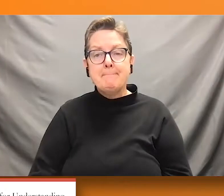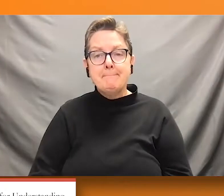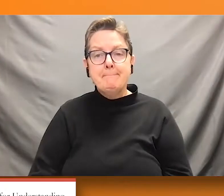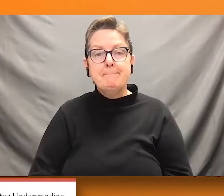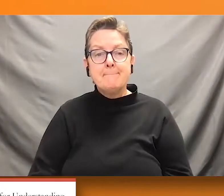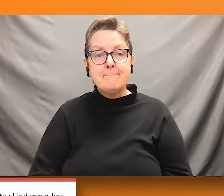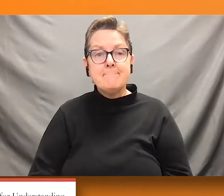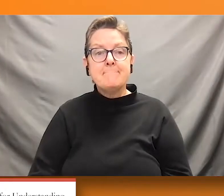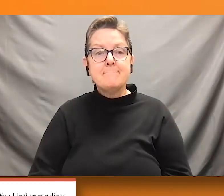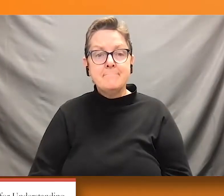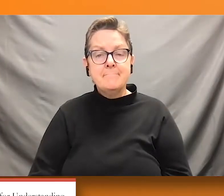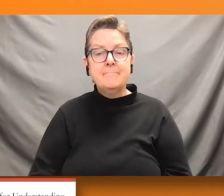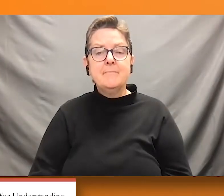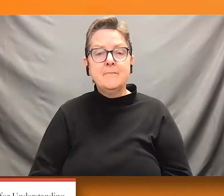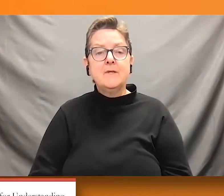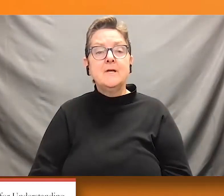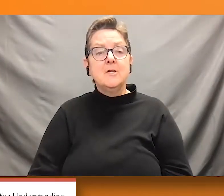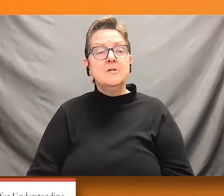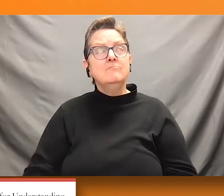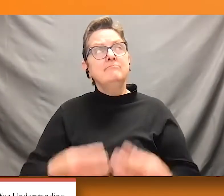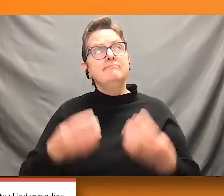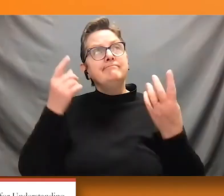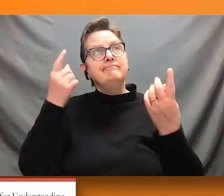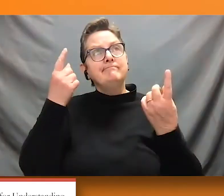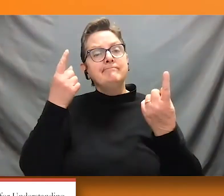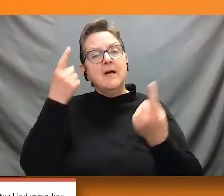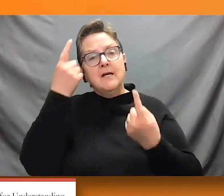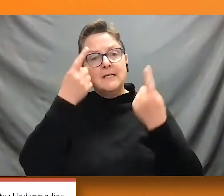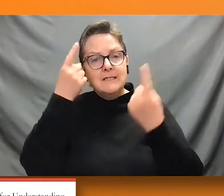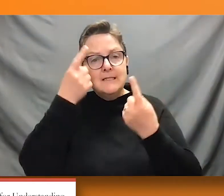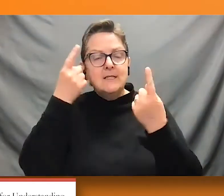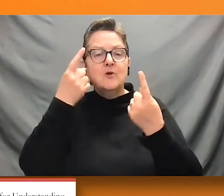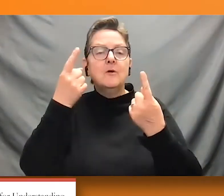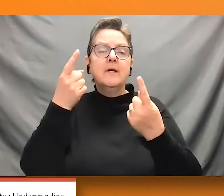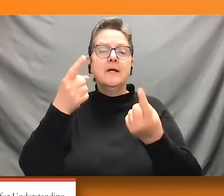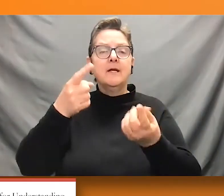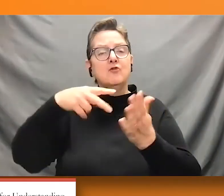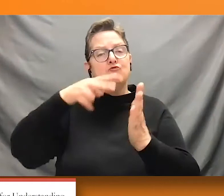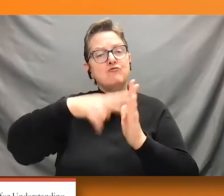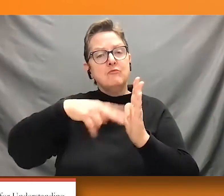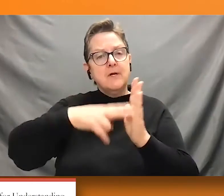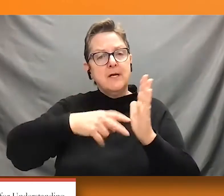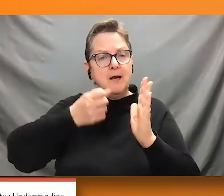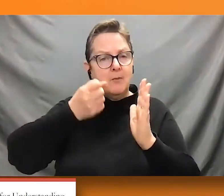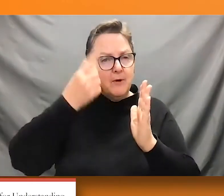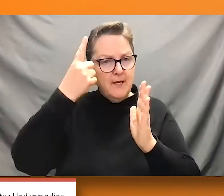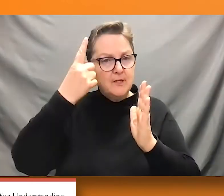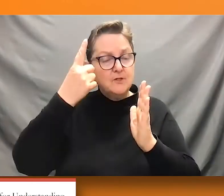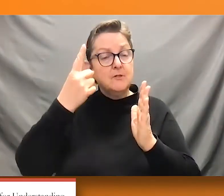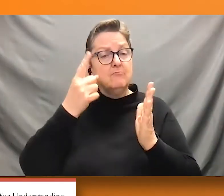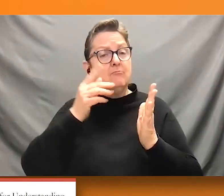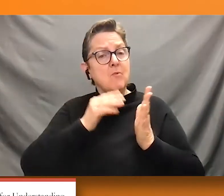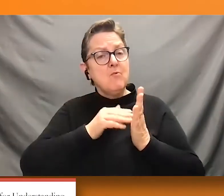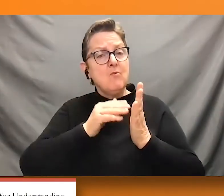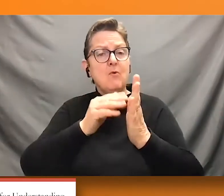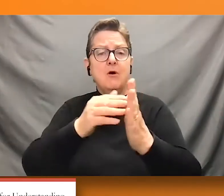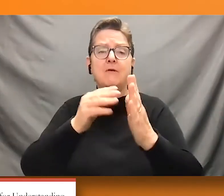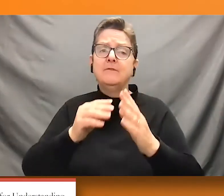So, when we think about reading comprehension, a lot of the strategies that we tell our students to use,